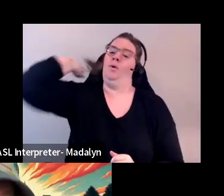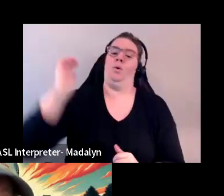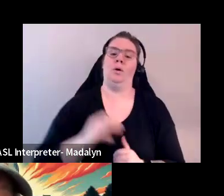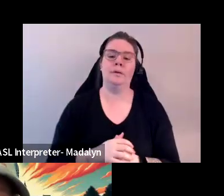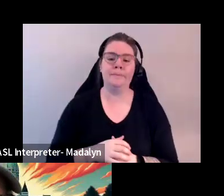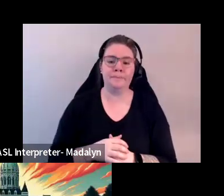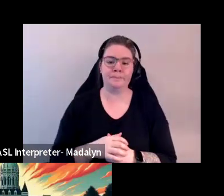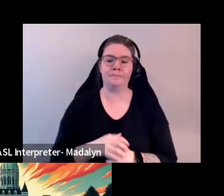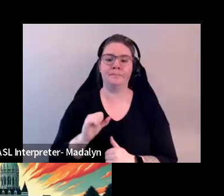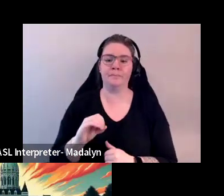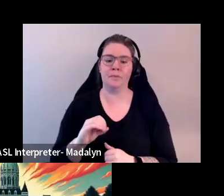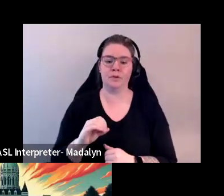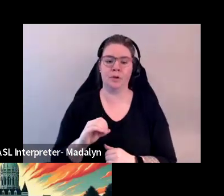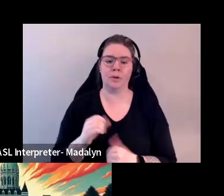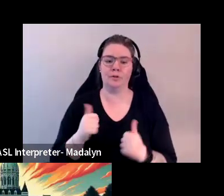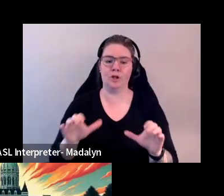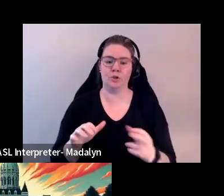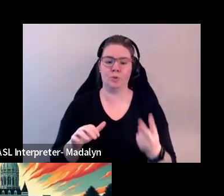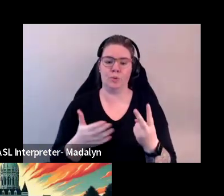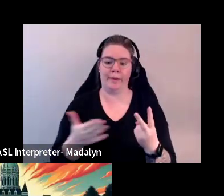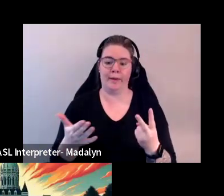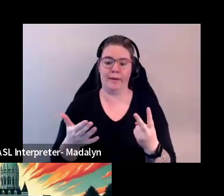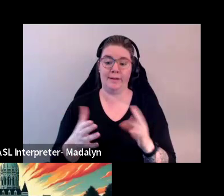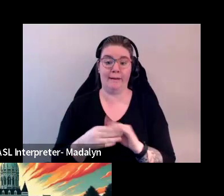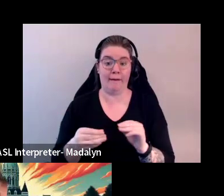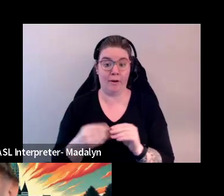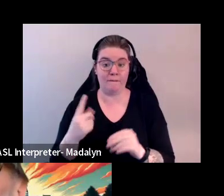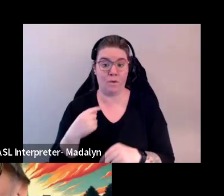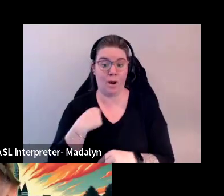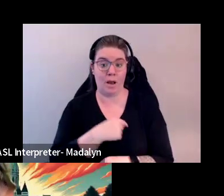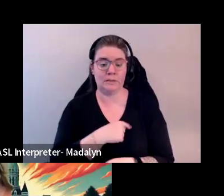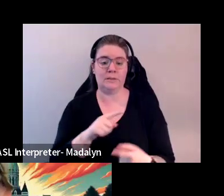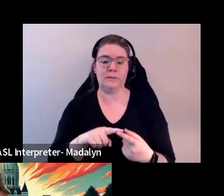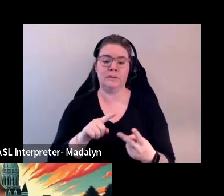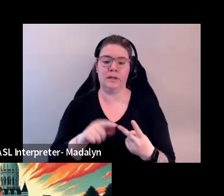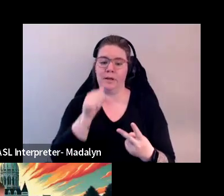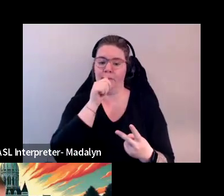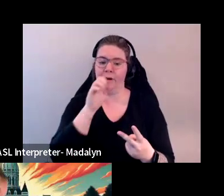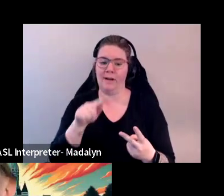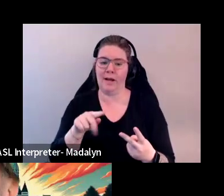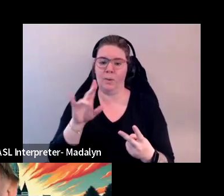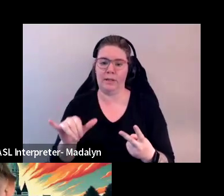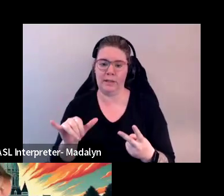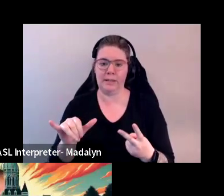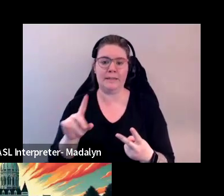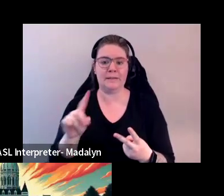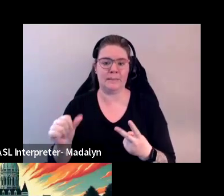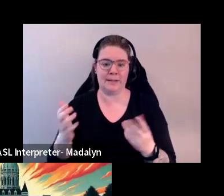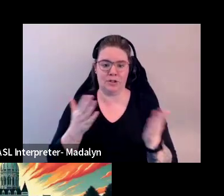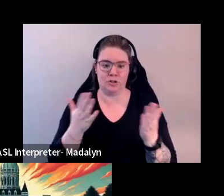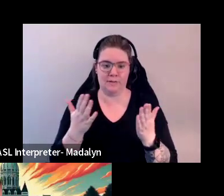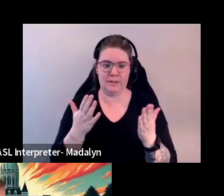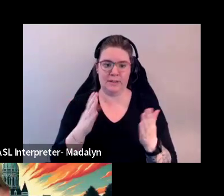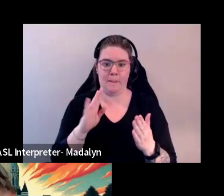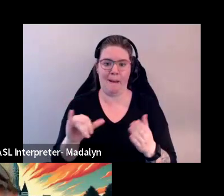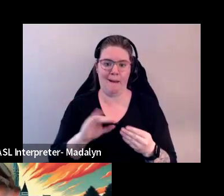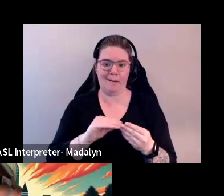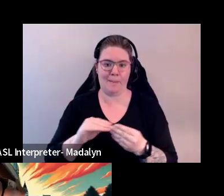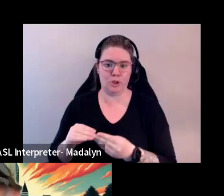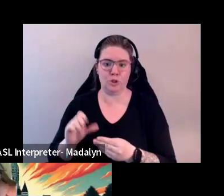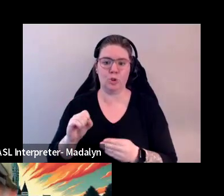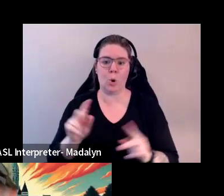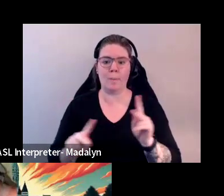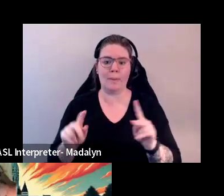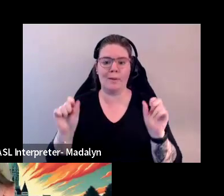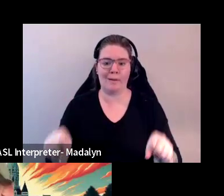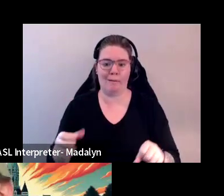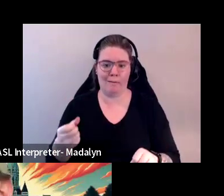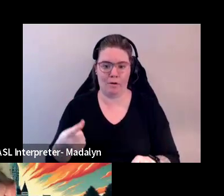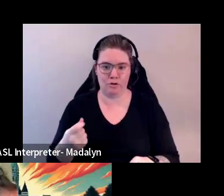Tom Olin: I'm doing trying to do 2 things, a narrative for us. And then private equity and disability services. By the numbers so that people can understand that number things. And that's